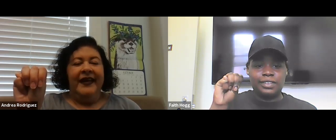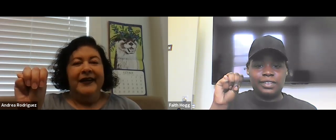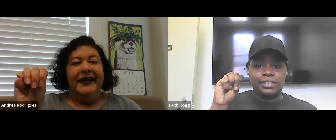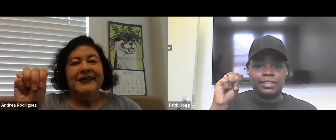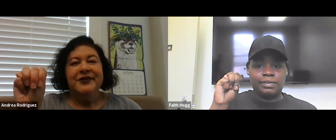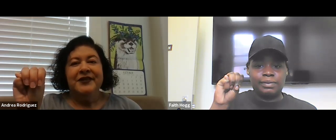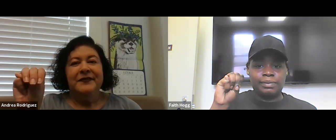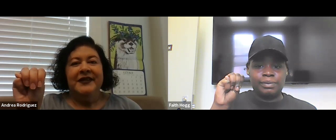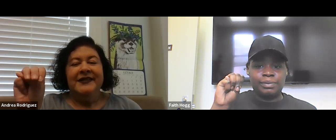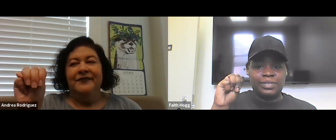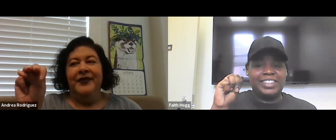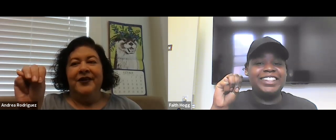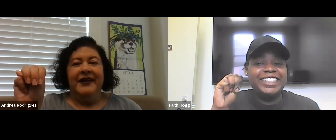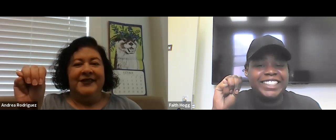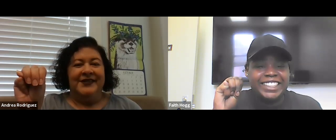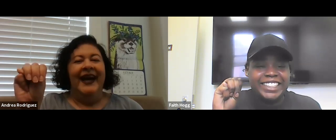And I guess we should have done some finger exercises.